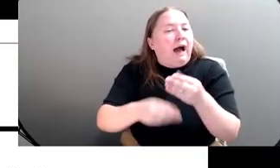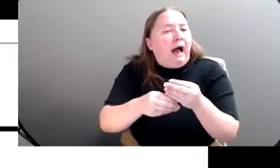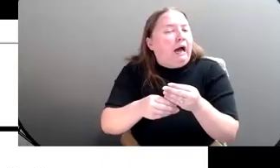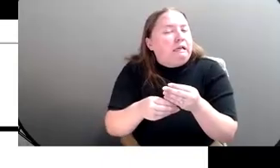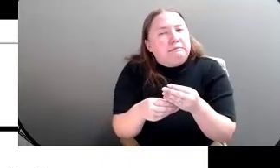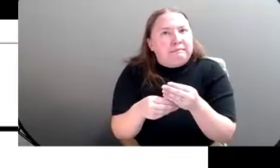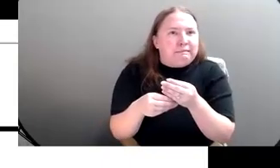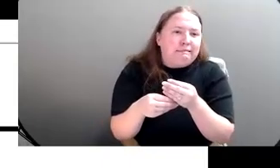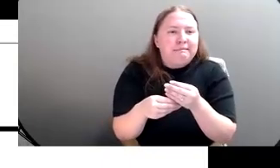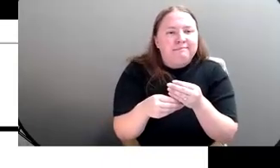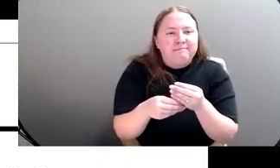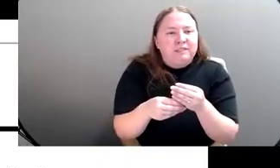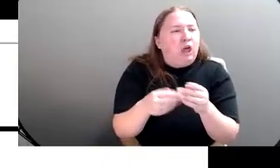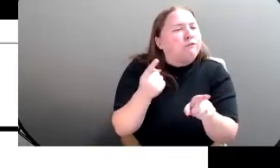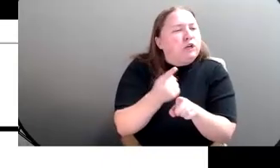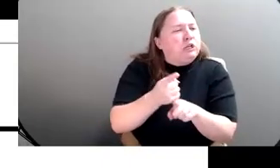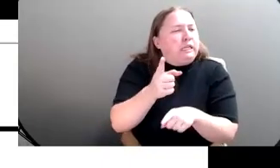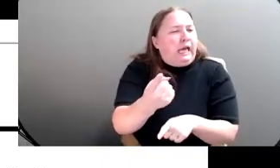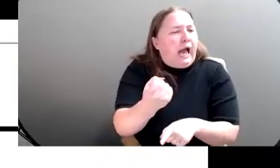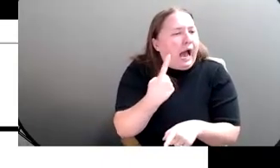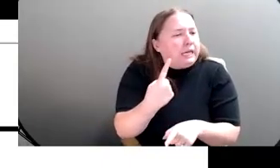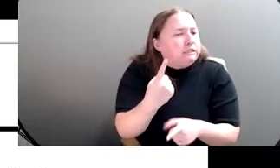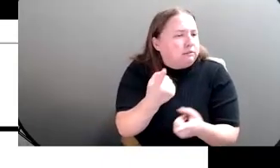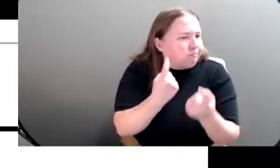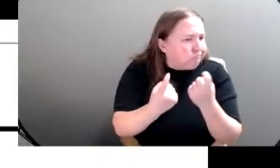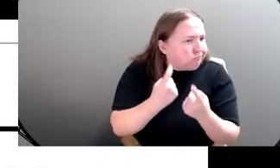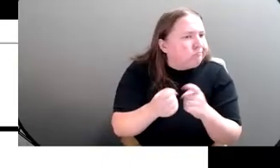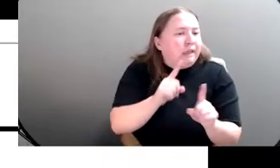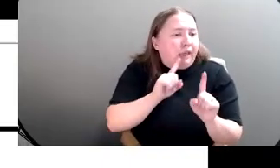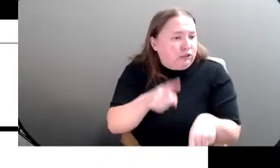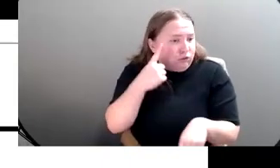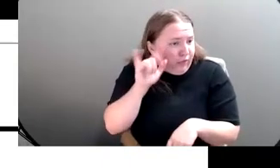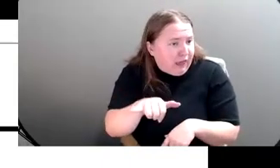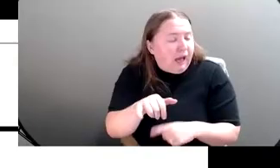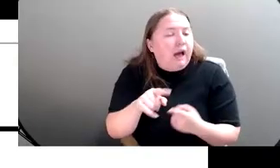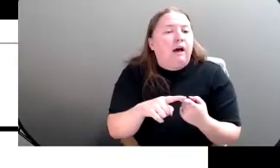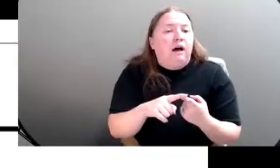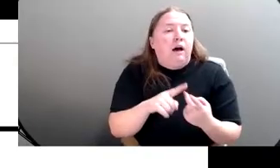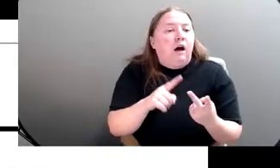like a frequently asked question, that, you know, the answer to that. You initiate